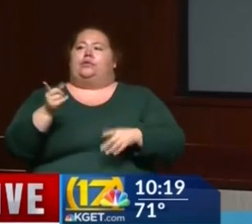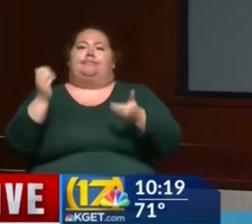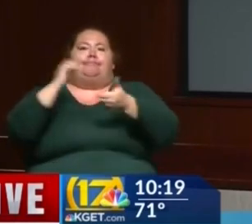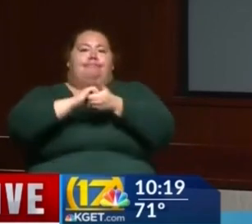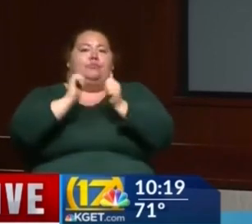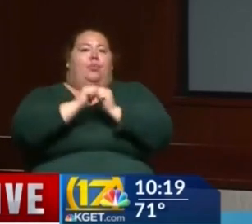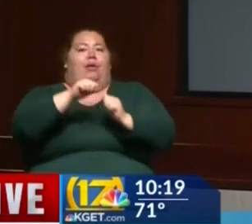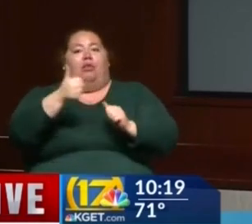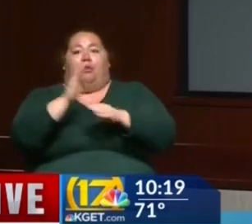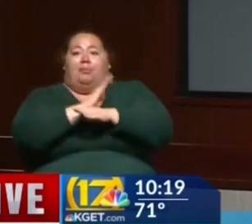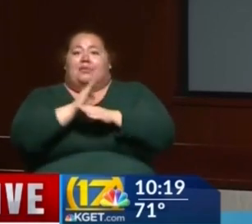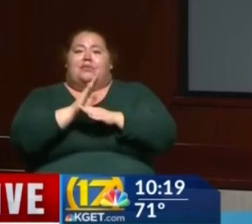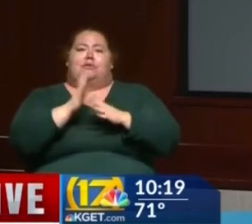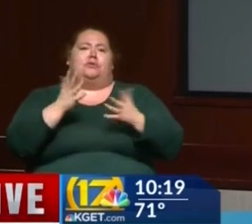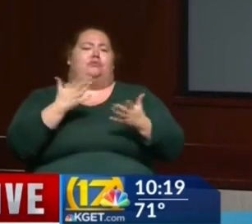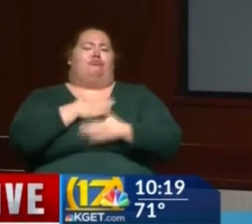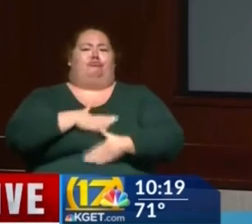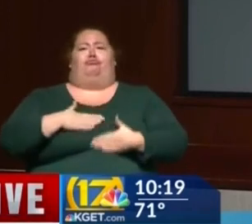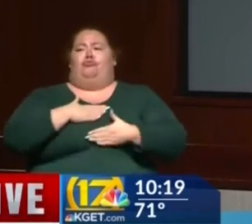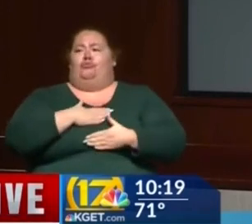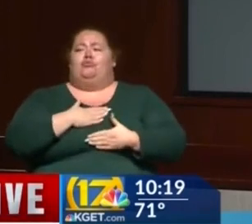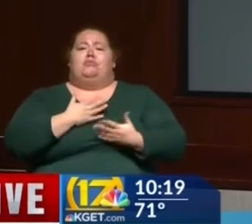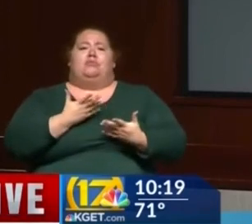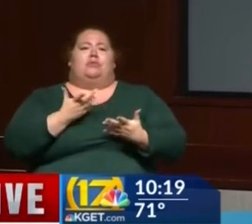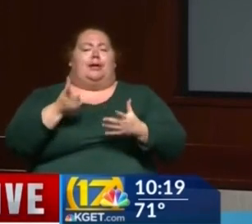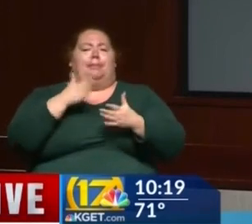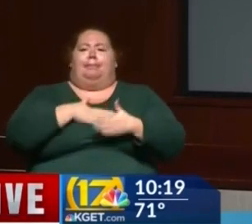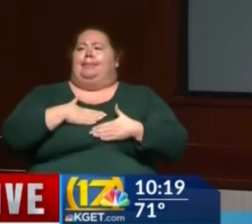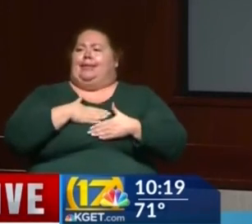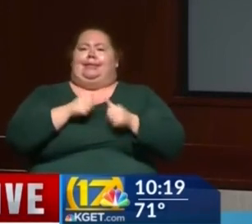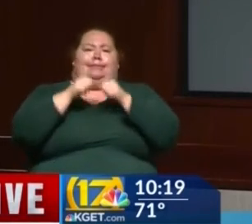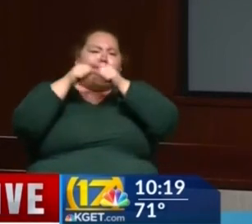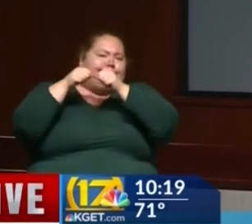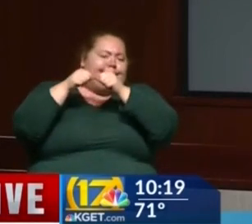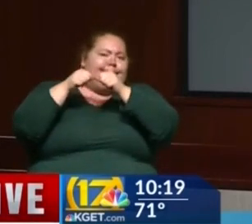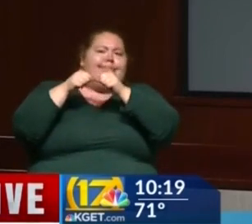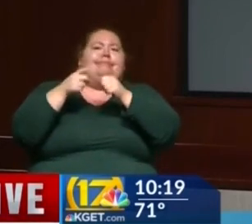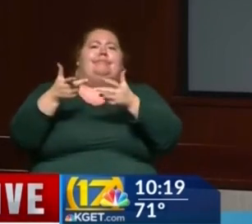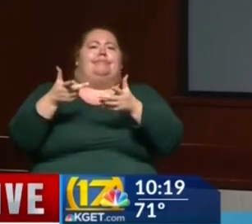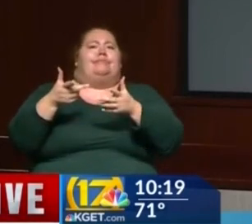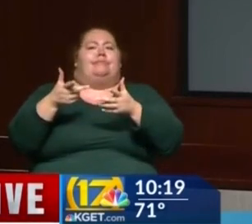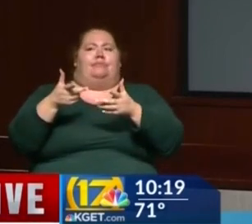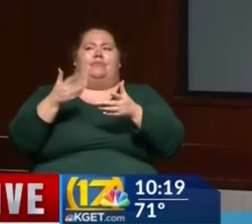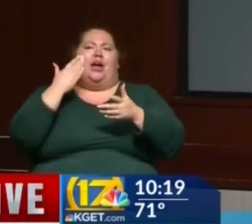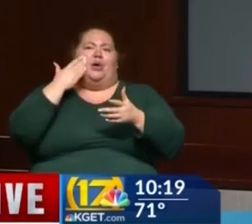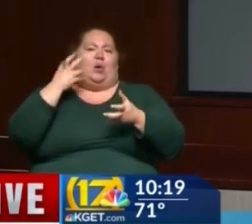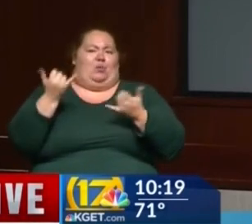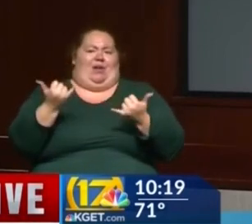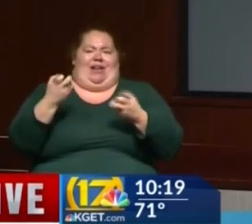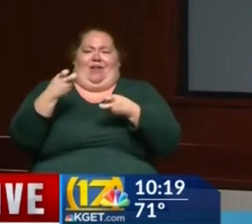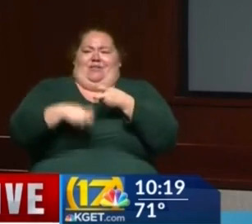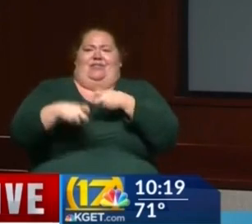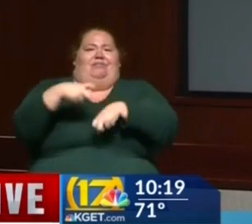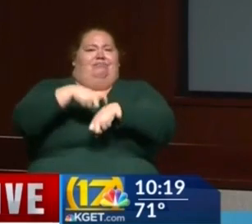ARE DOING TO MAKE SURE THAT THEIR EMPLOYEES AND CUSTOMERS ARE SAFE WHEN ENGAGING WITH